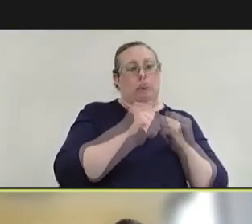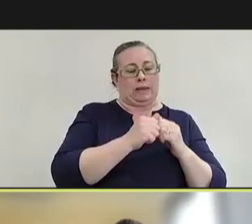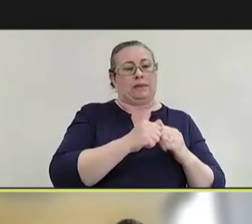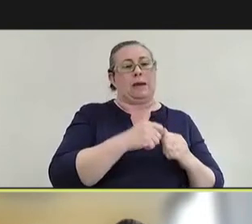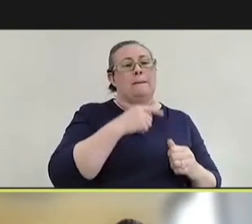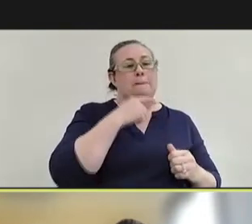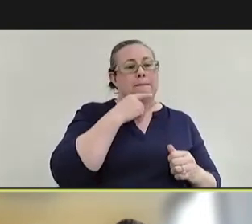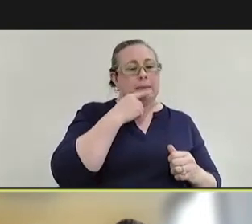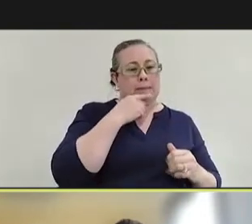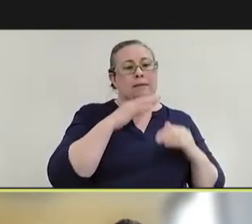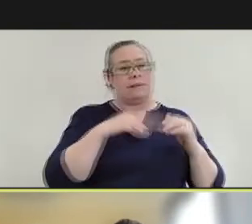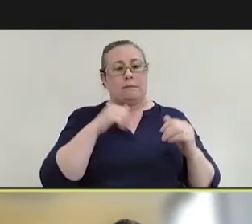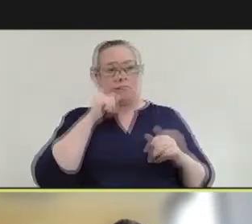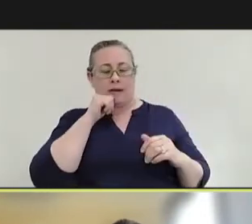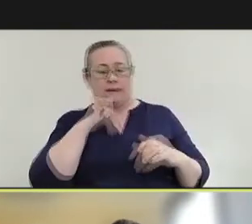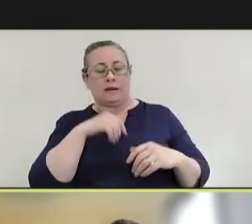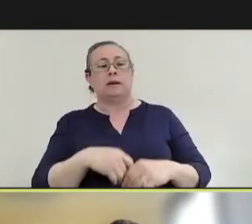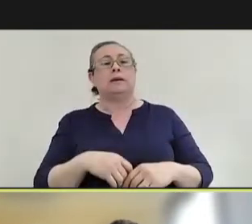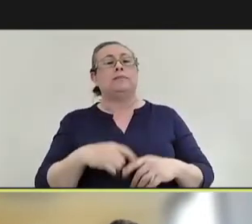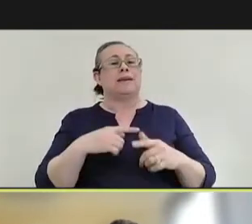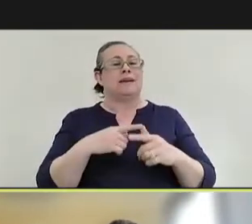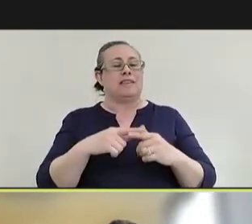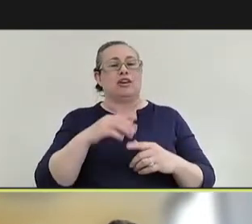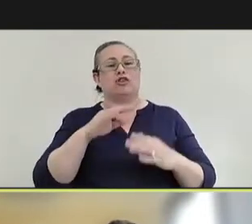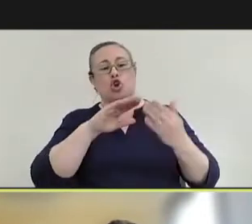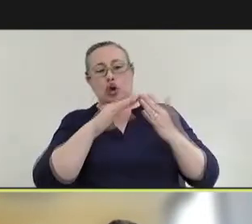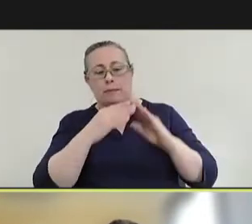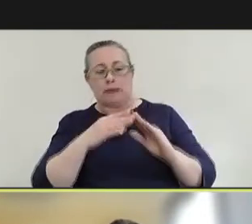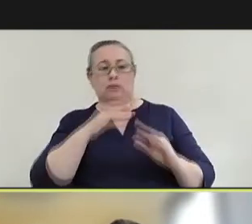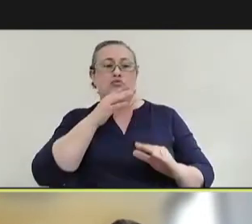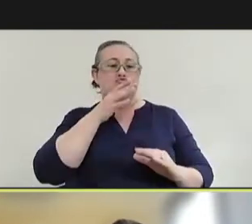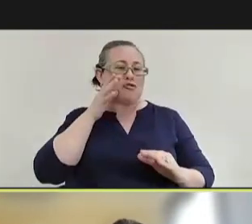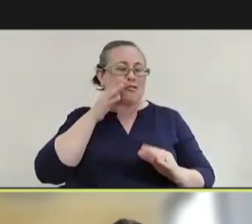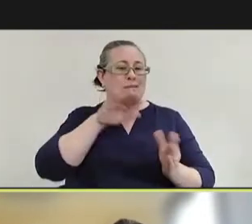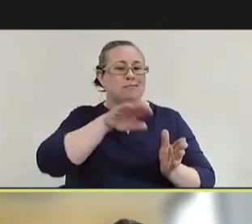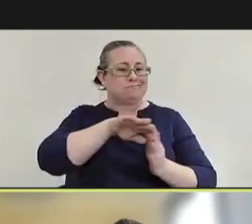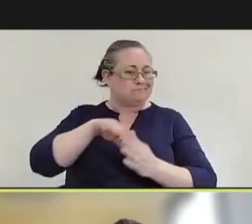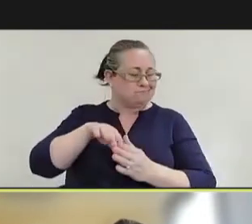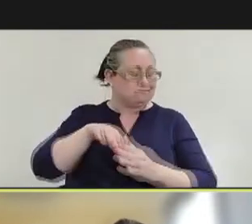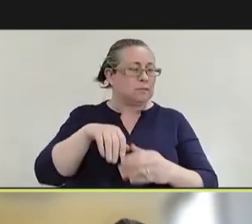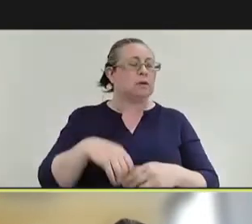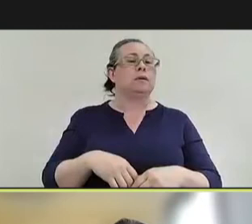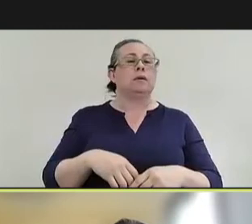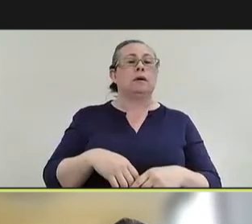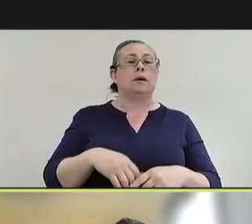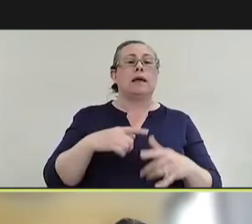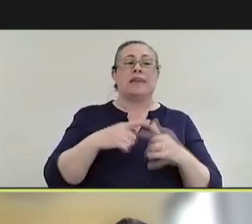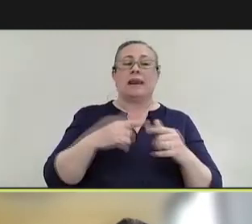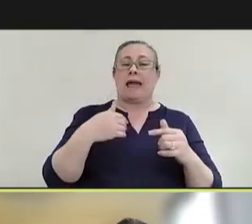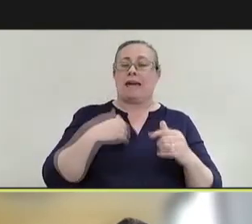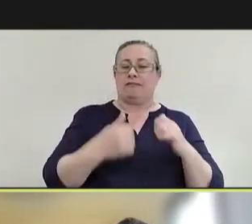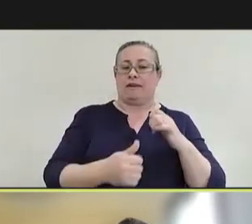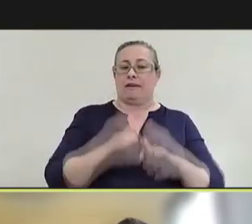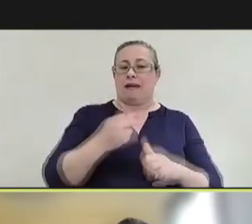as I just said, is sort of a set aside. And then you have the highest income groups